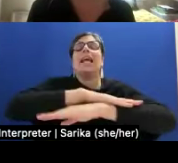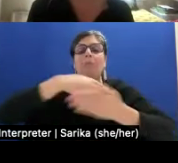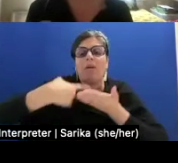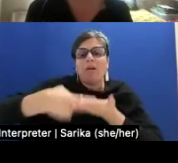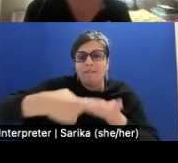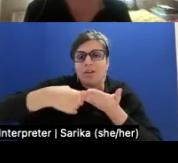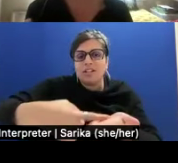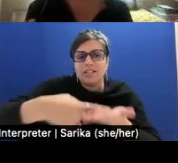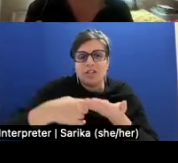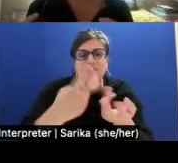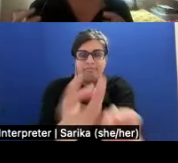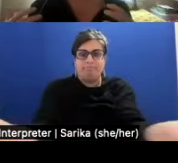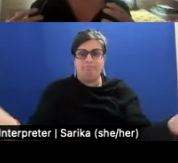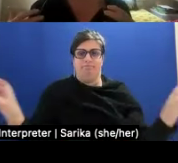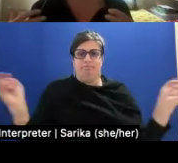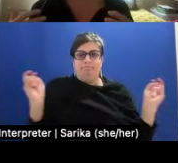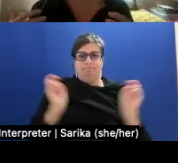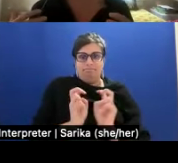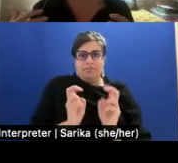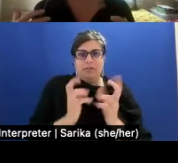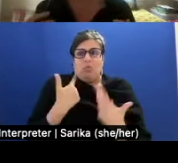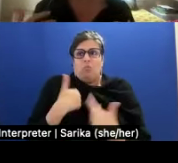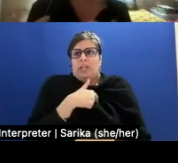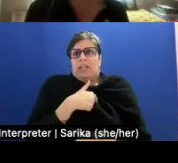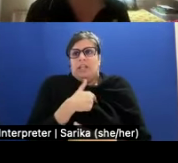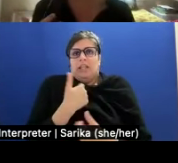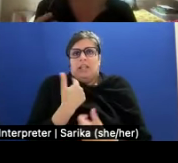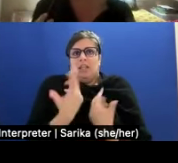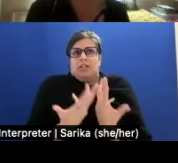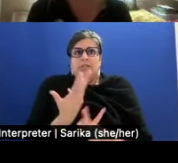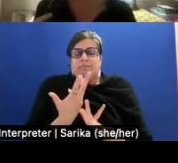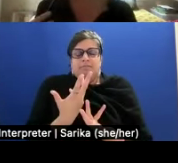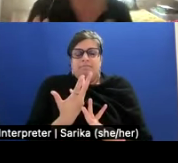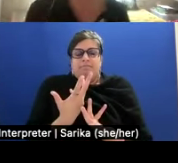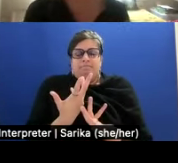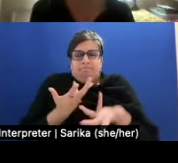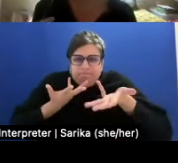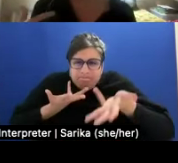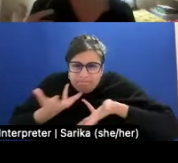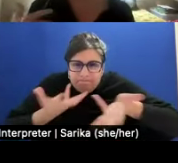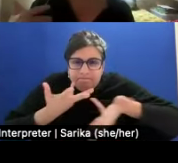we are all, intricately and communally